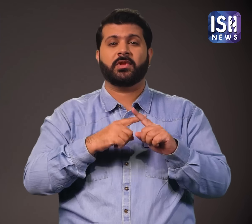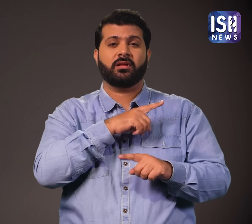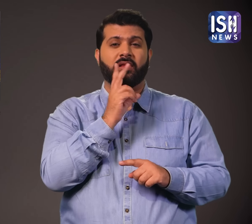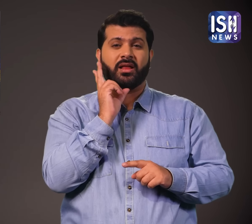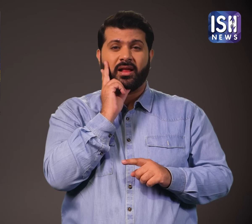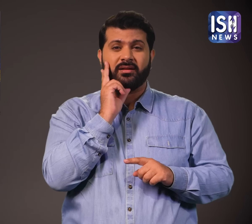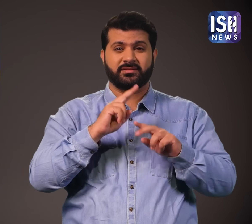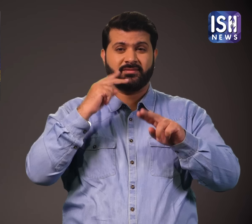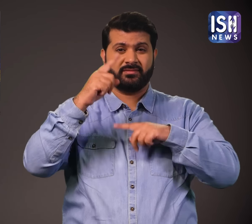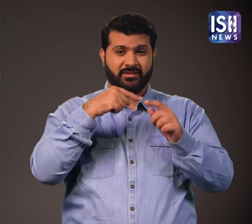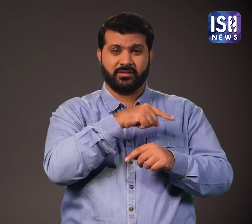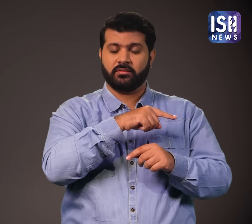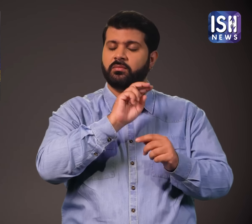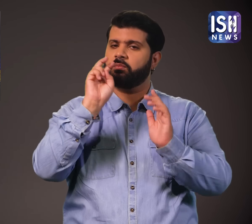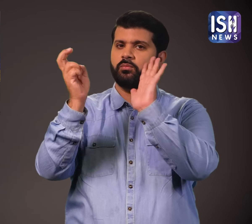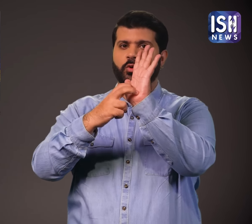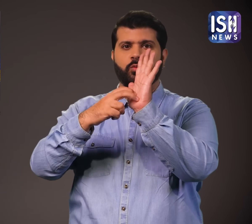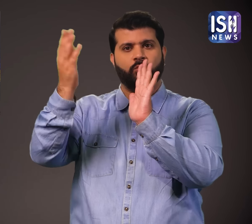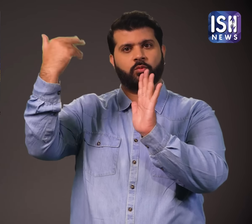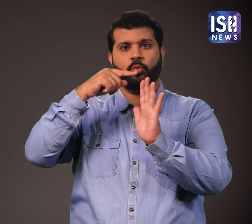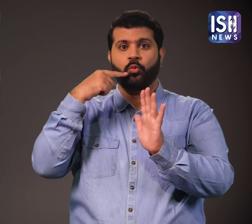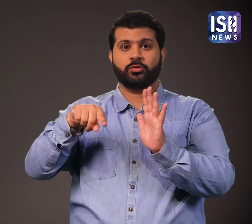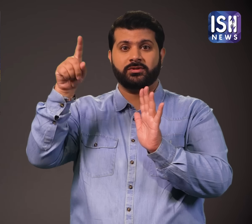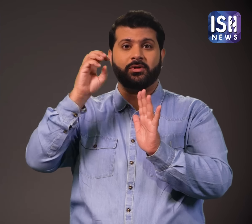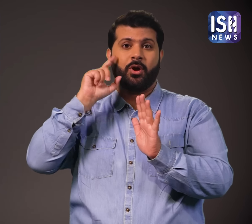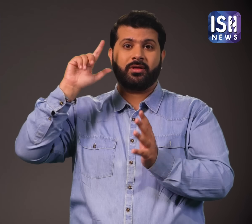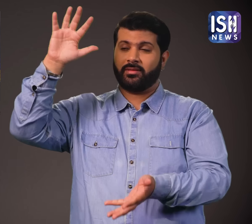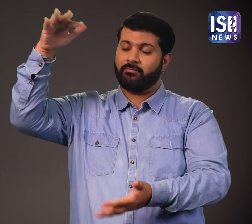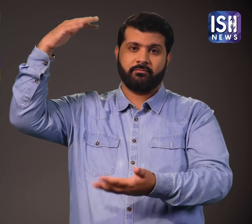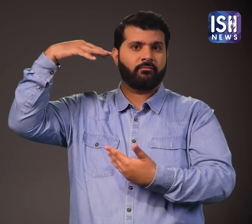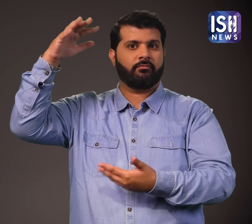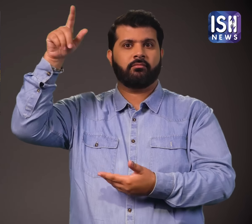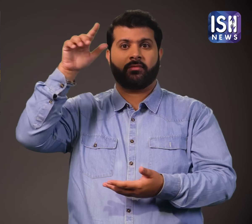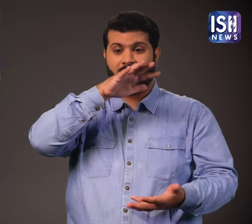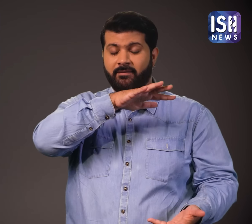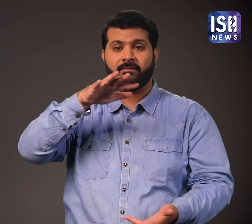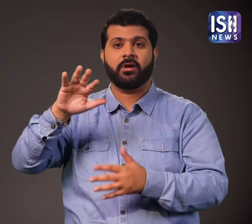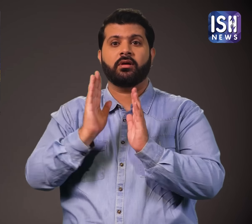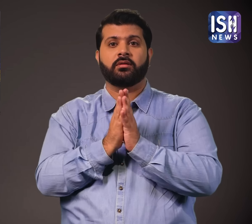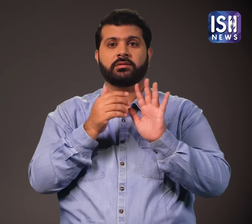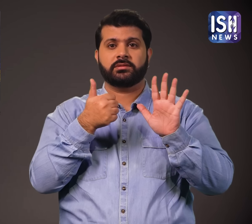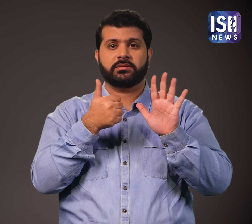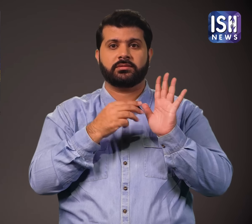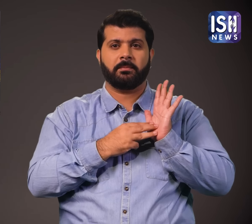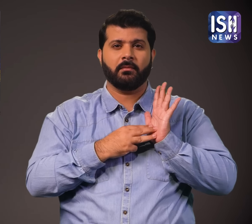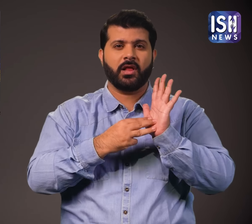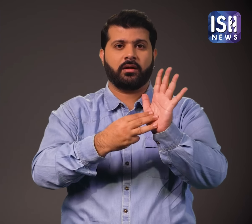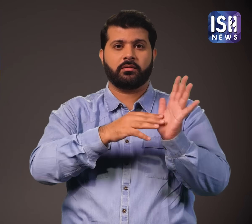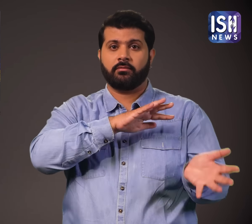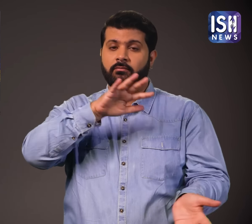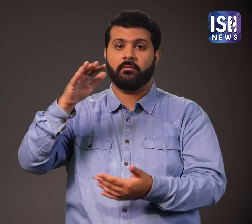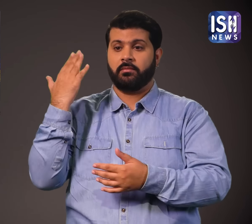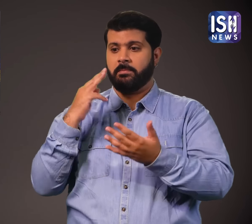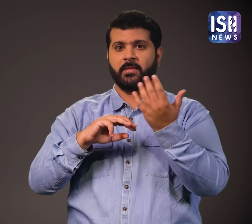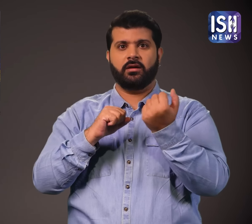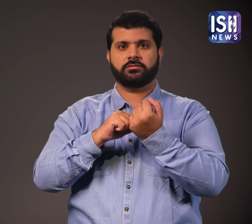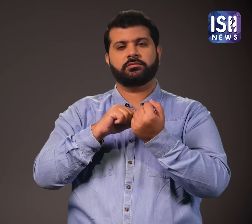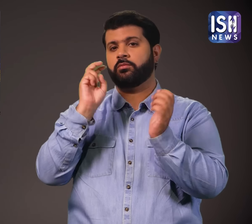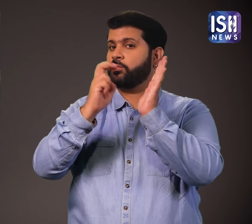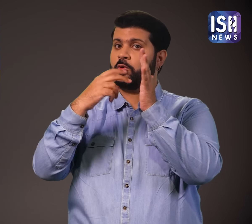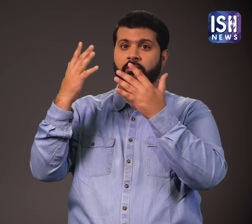Reliance Industries has booked 6 million barrels of Russian oil for March.